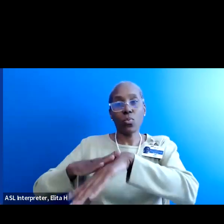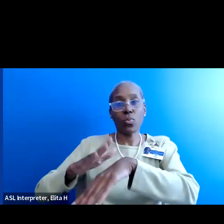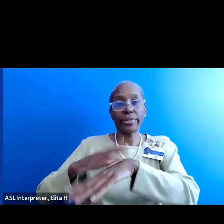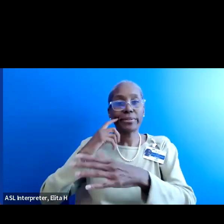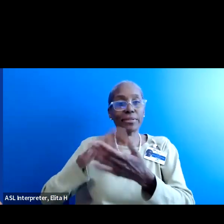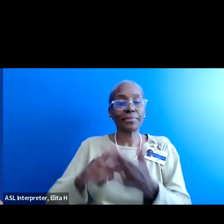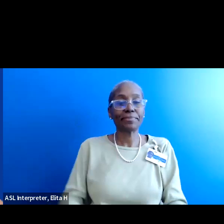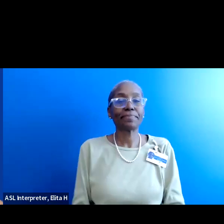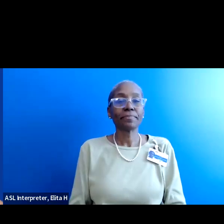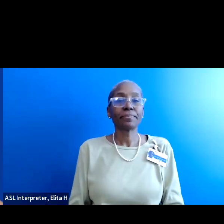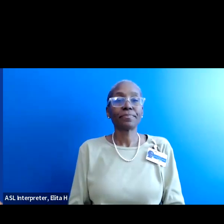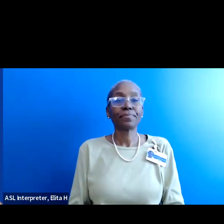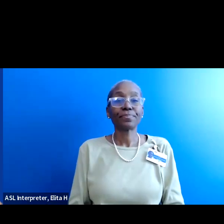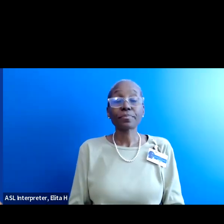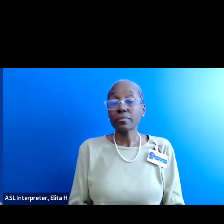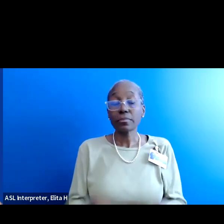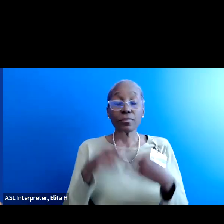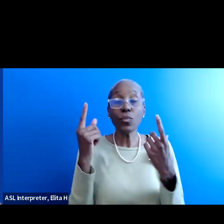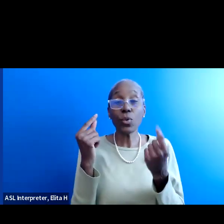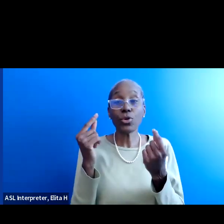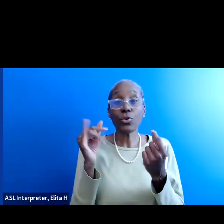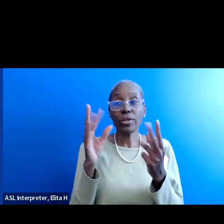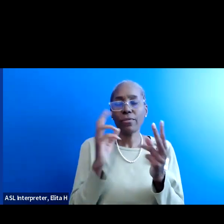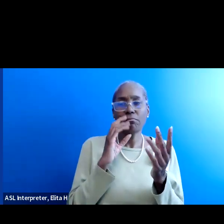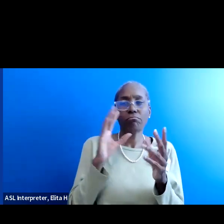So what can you do if you observe or experience any of these warning signs?